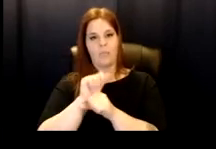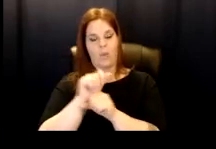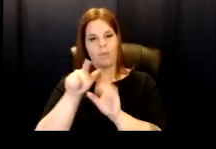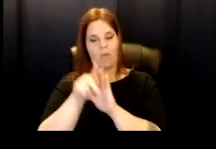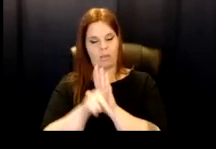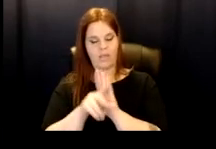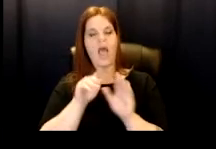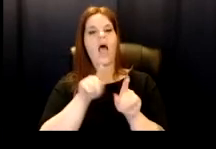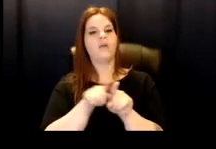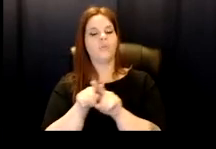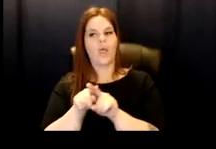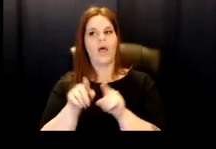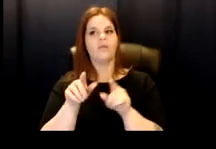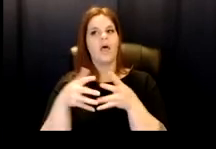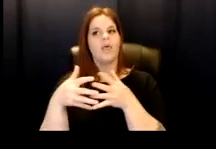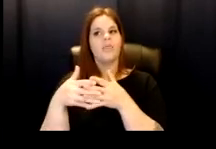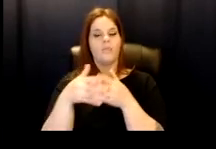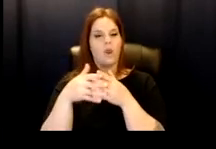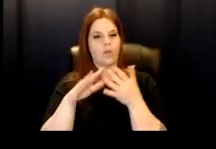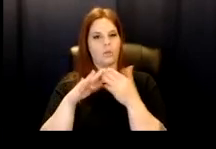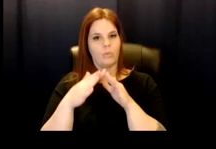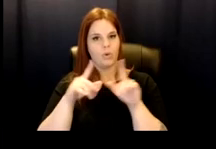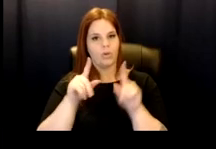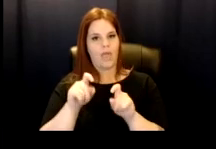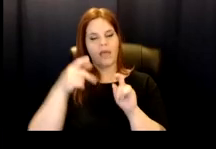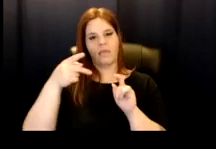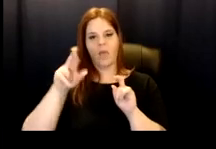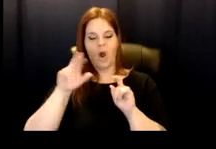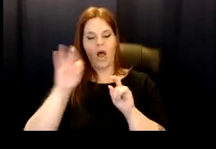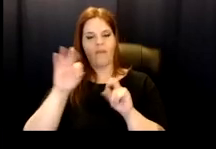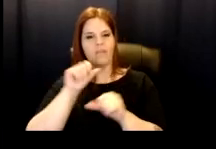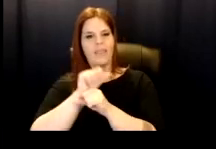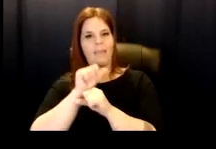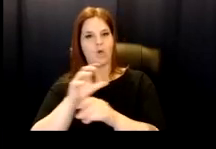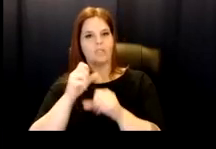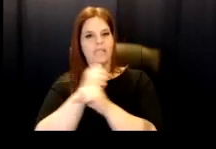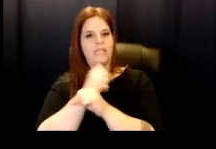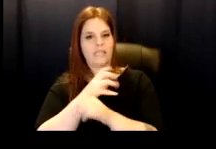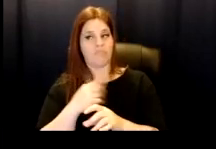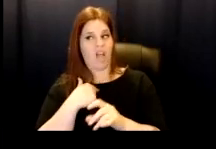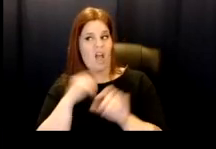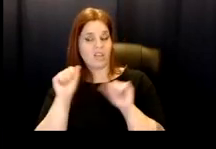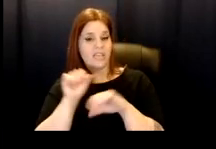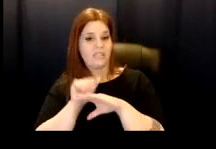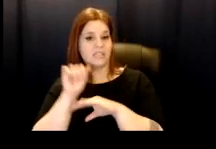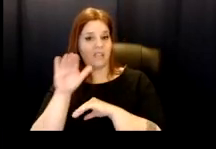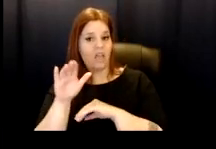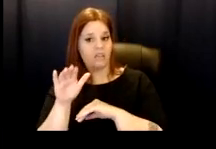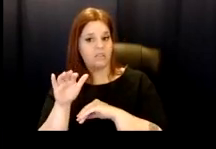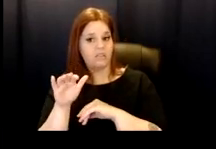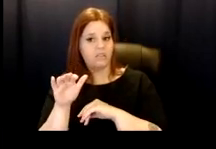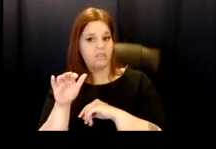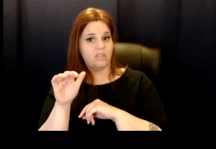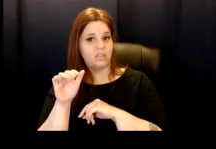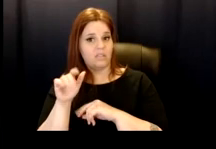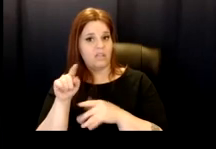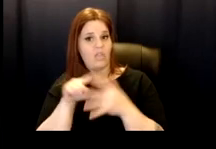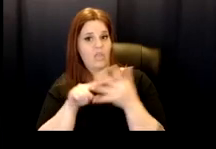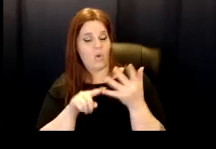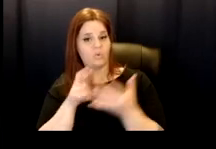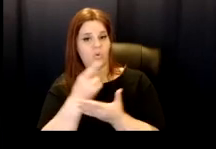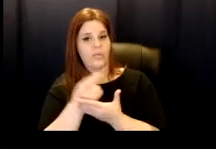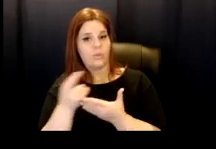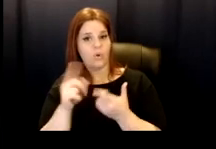Community Survey and the Bureau of Labor Statistics. And I can send those resources to Linea and